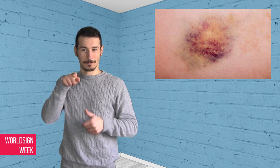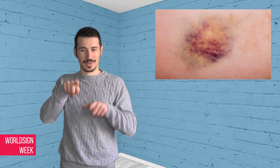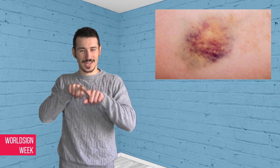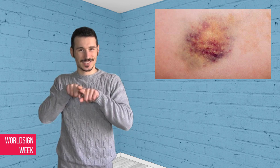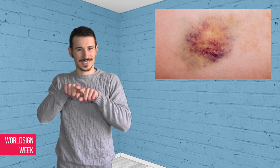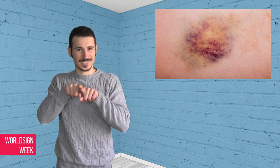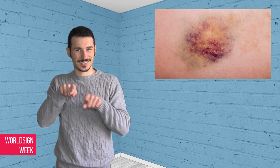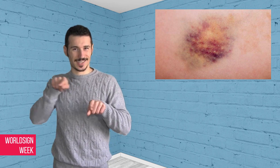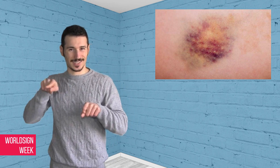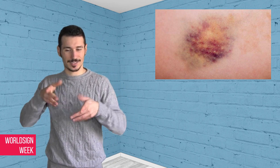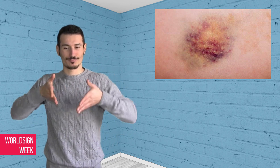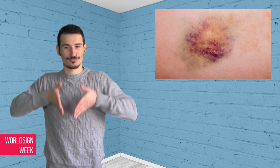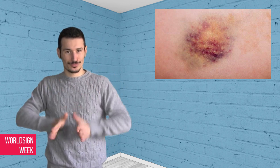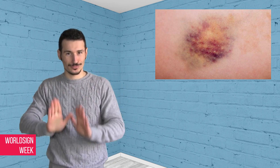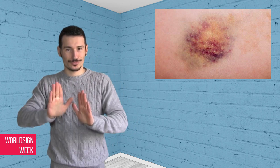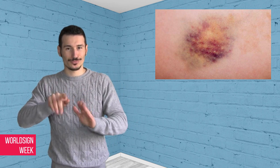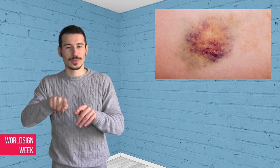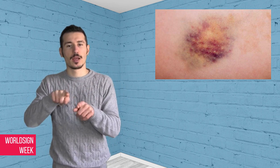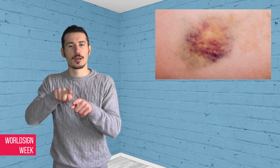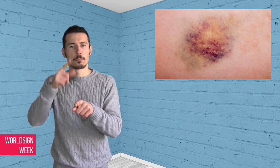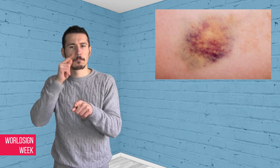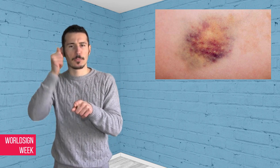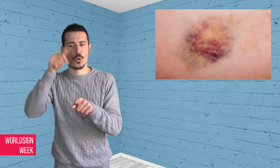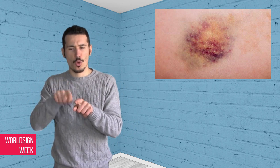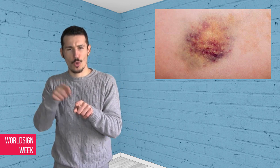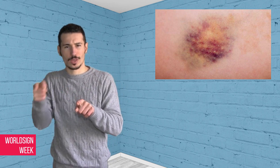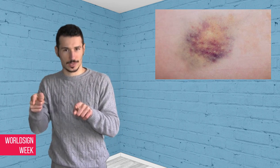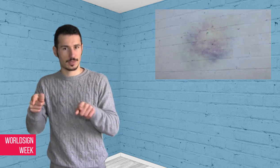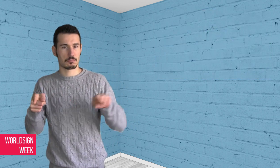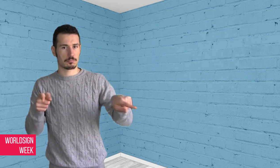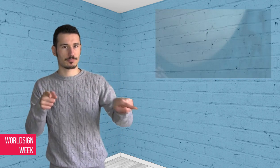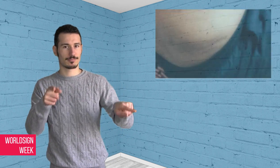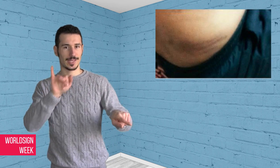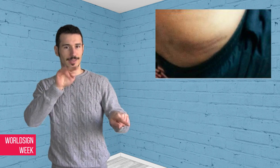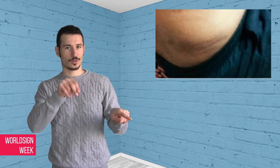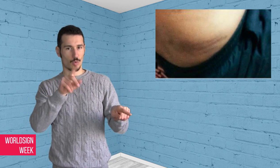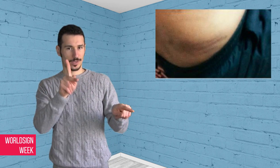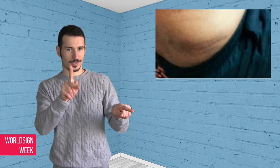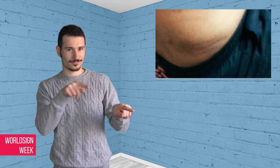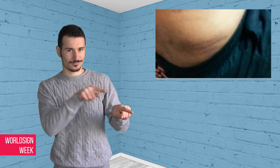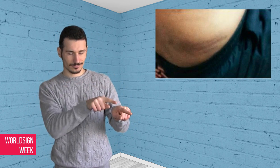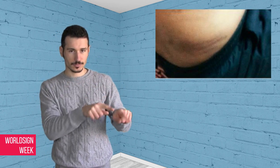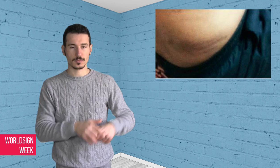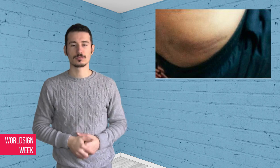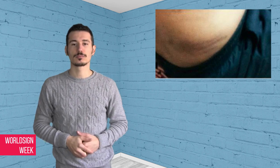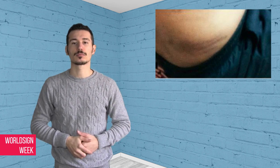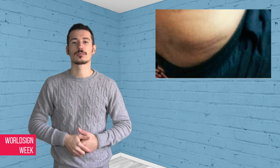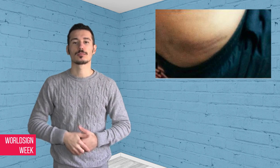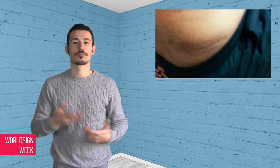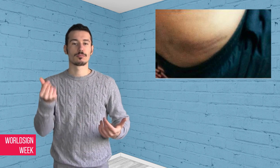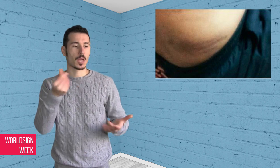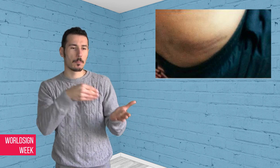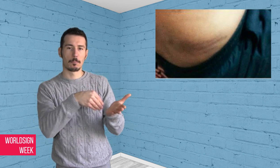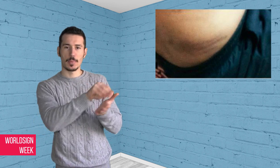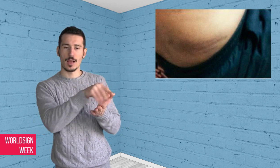After Inok refused to allow family members visit Arnez, he was threatened with police